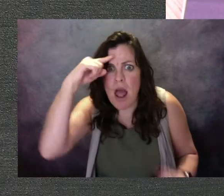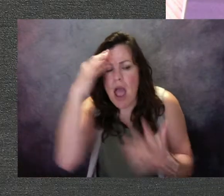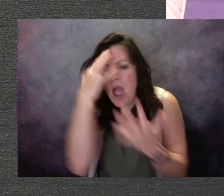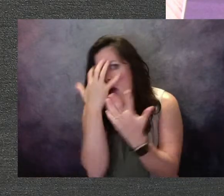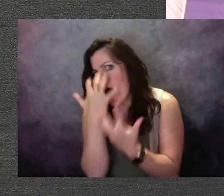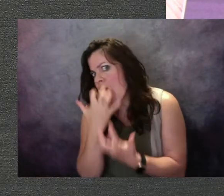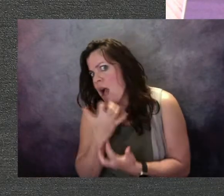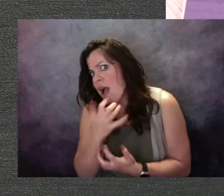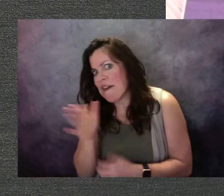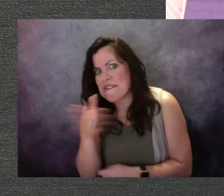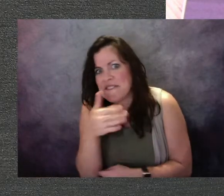black fish,